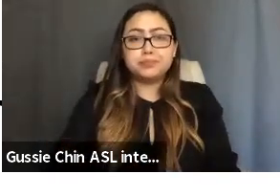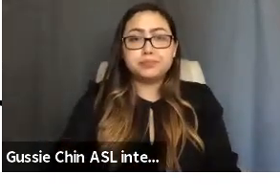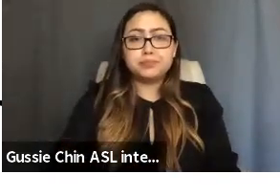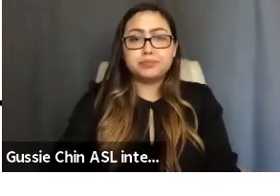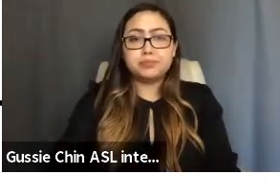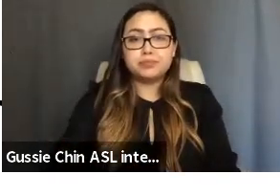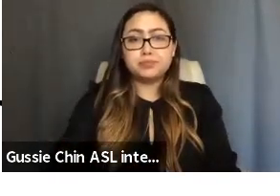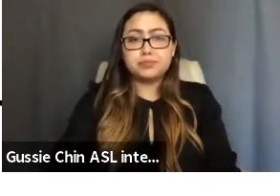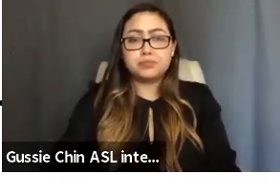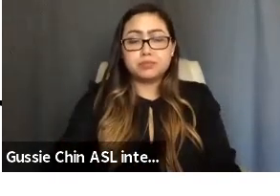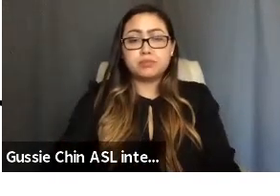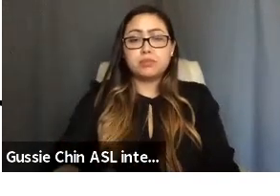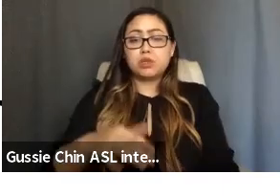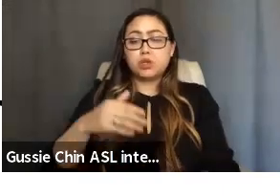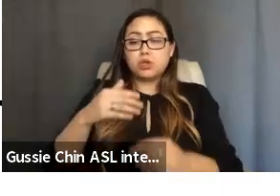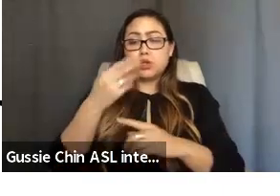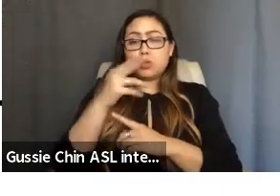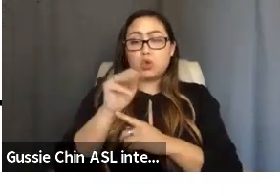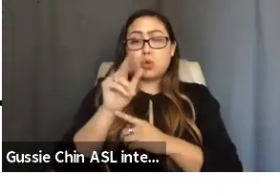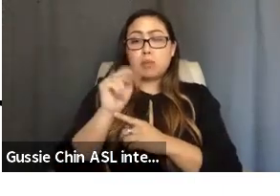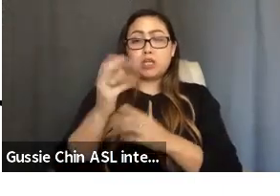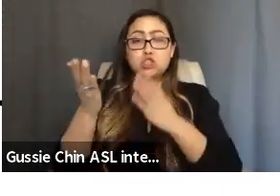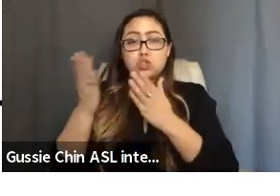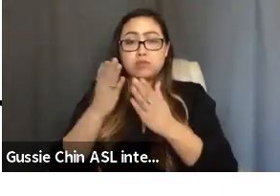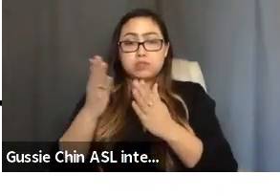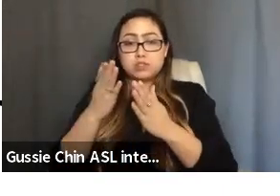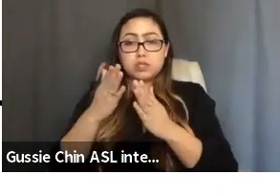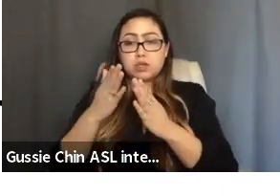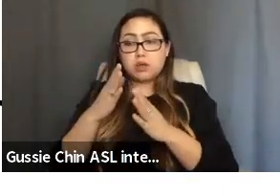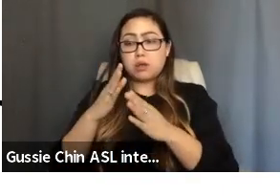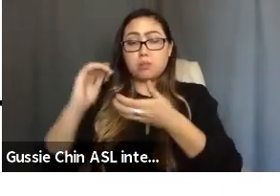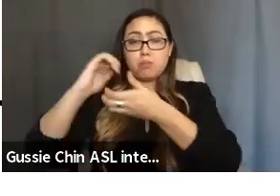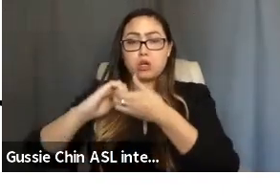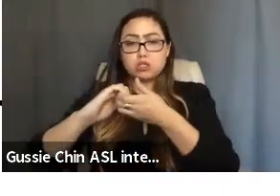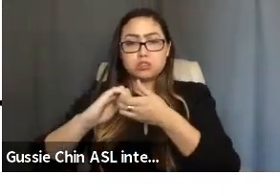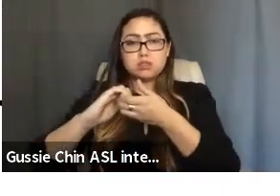when human services partners are left out of planning conversations, for these workshops,